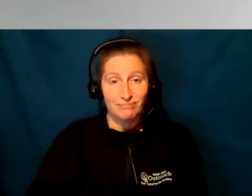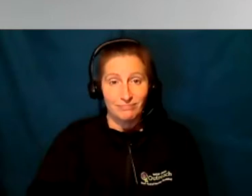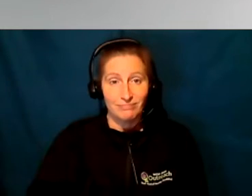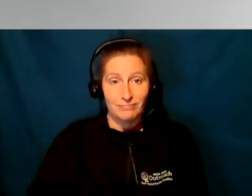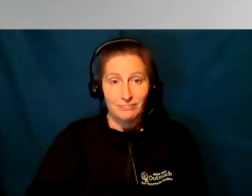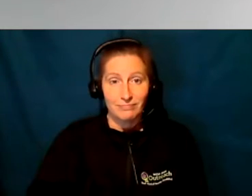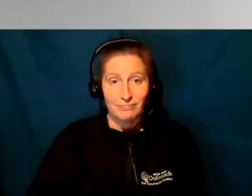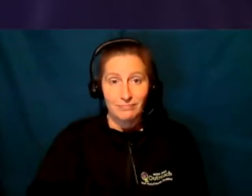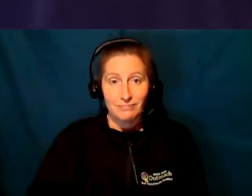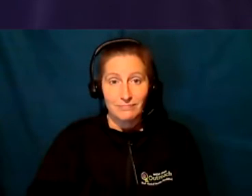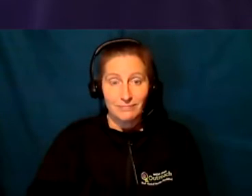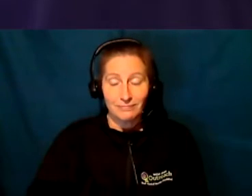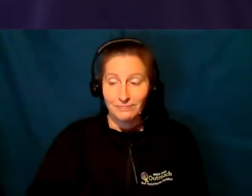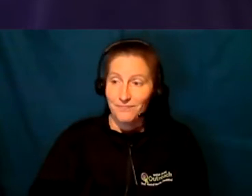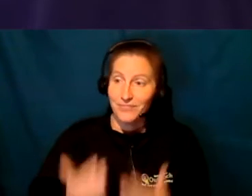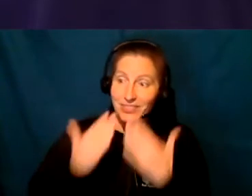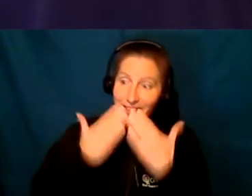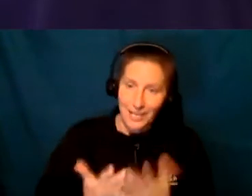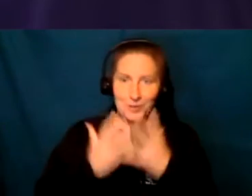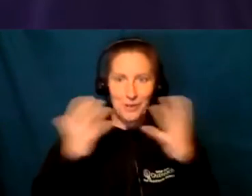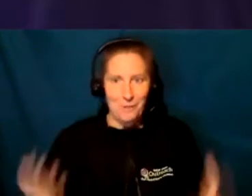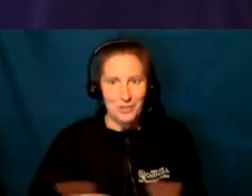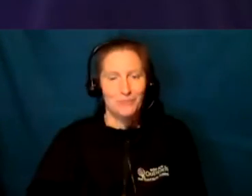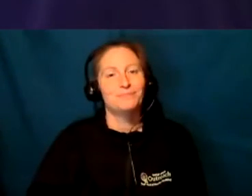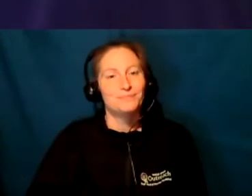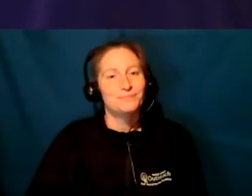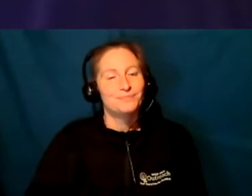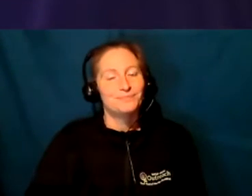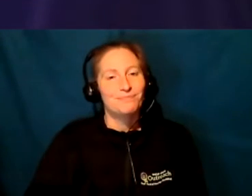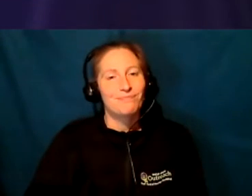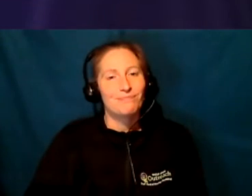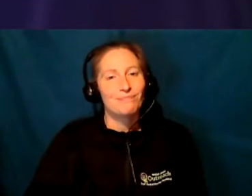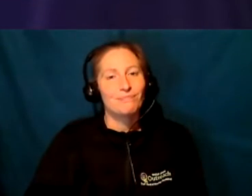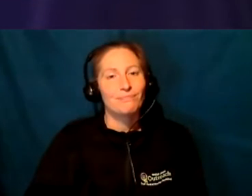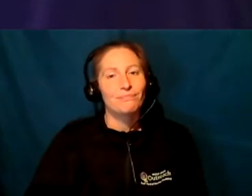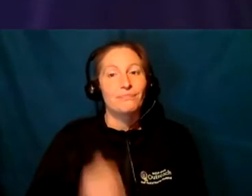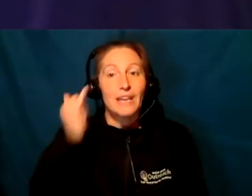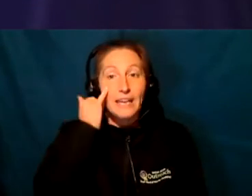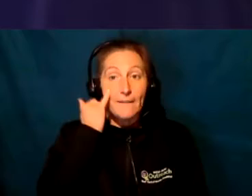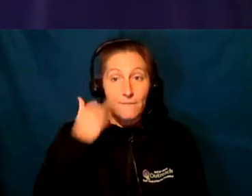Maryann: Thank you so much. So if we have an audience of young,